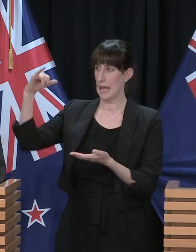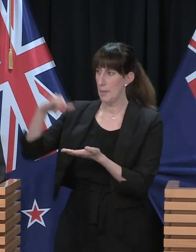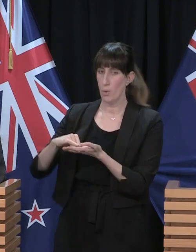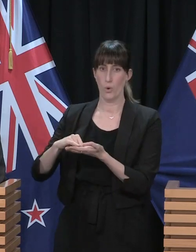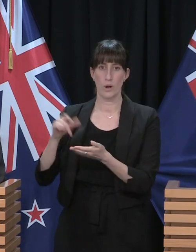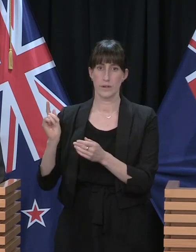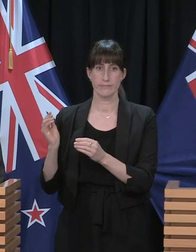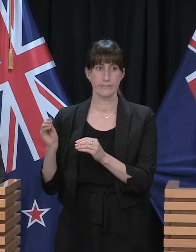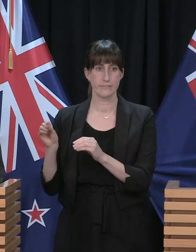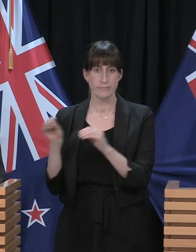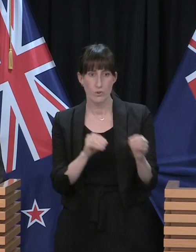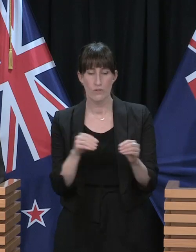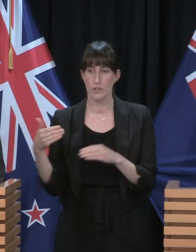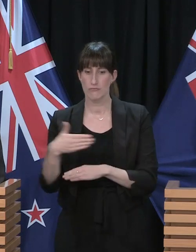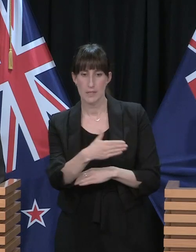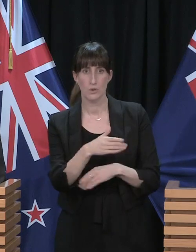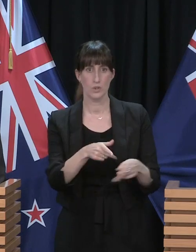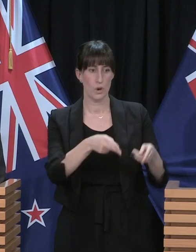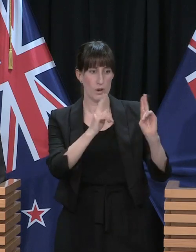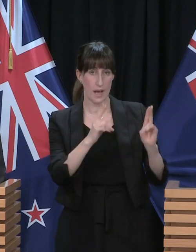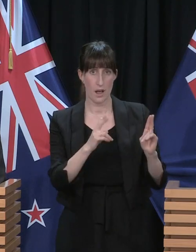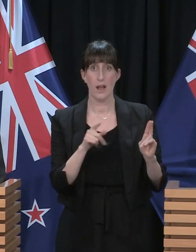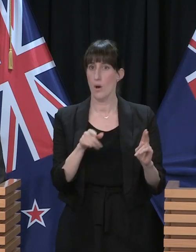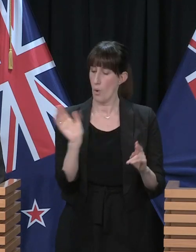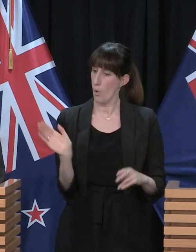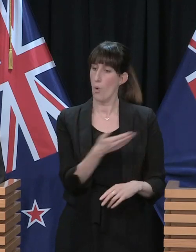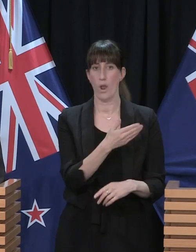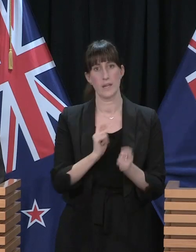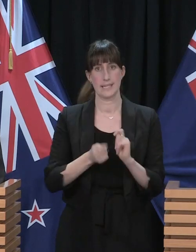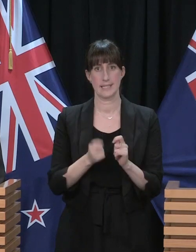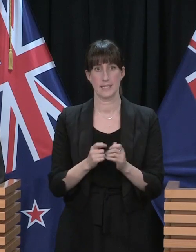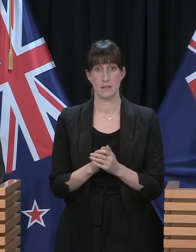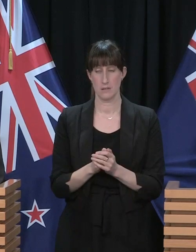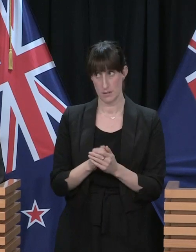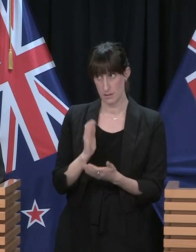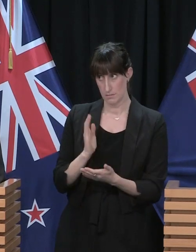arrives, through to when they arrive at an MIQ. We have a